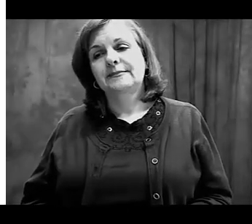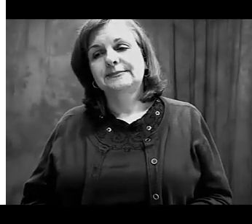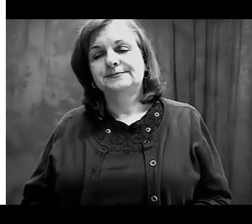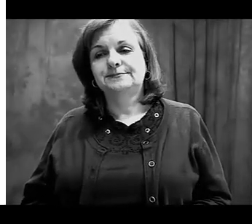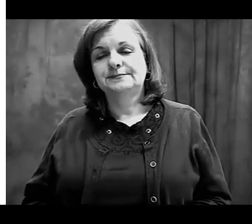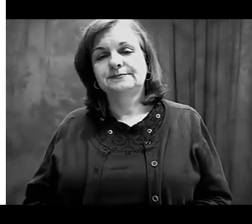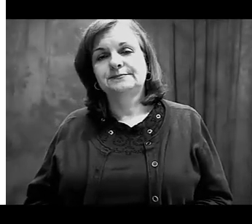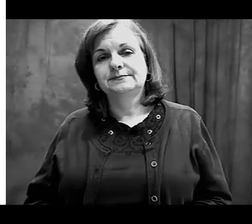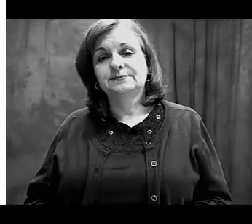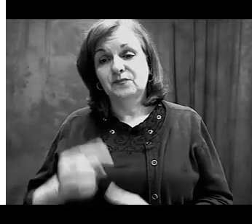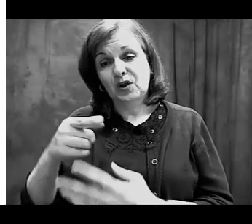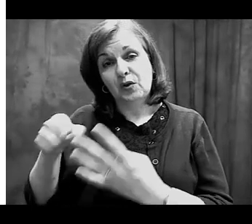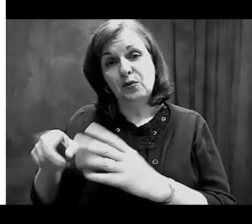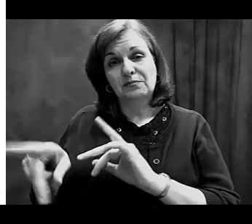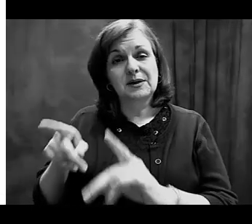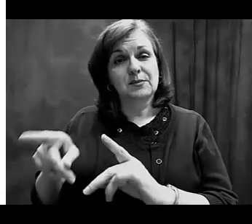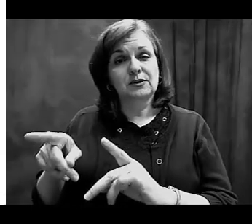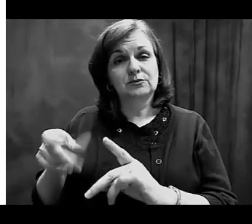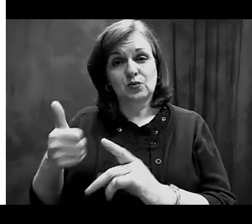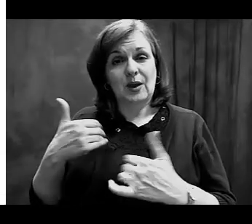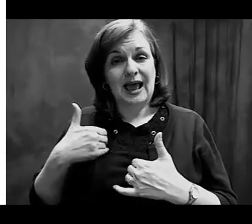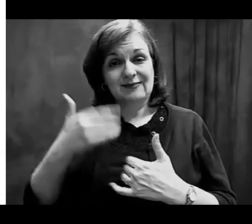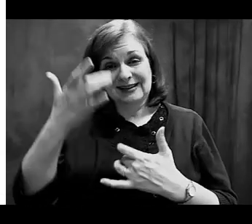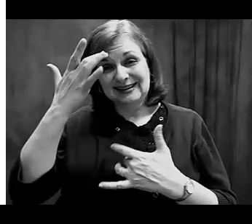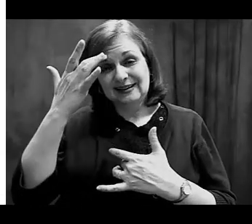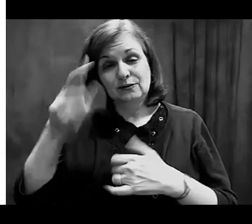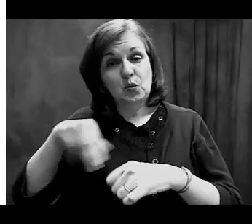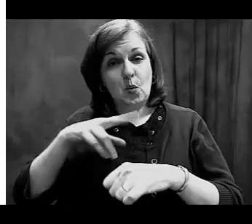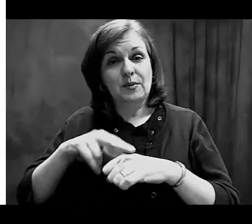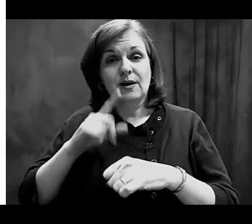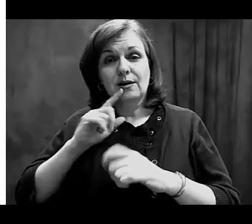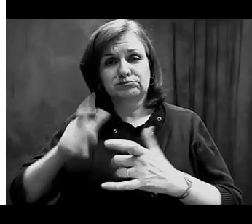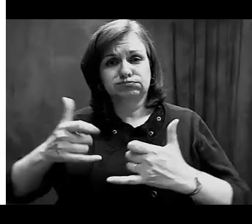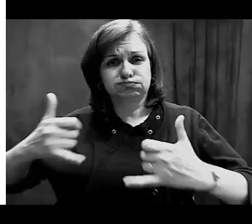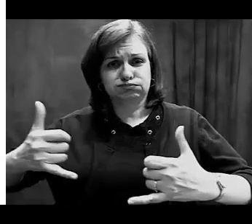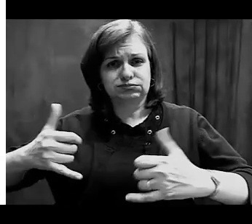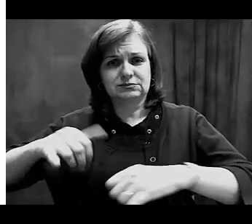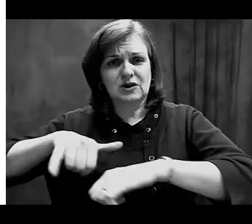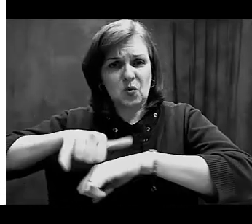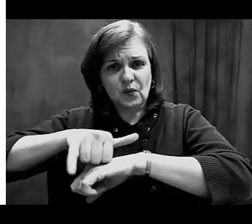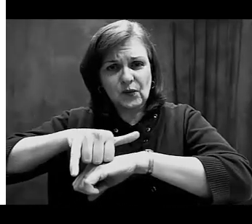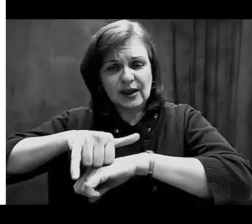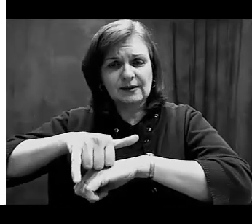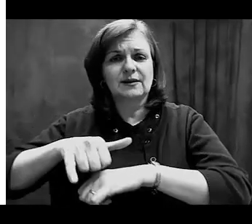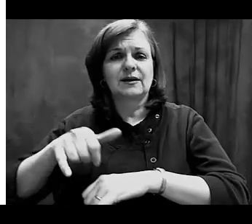and often as we said it's in individuals who are overweight -- their insulin